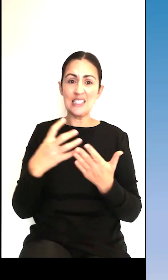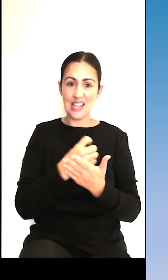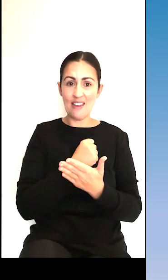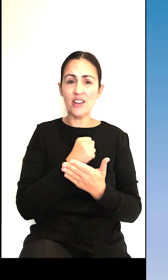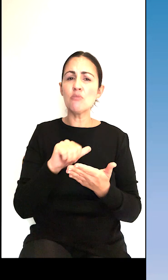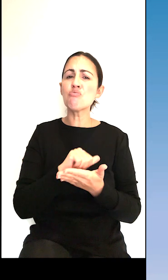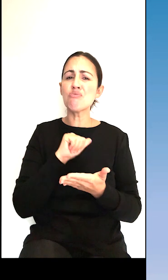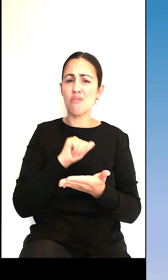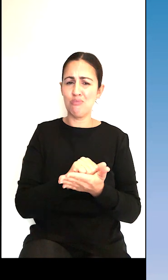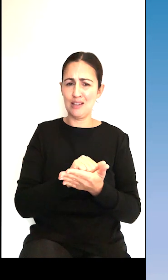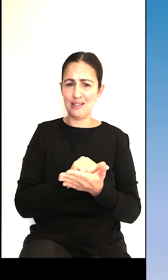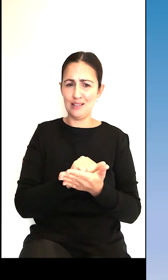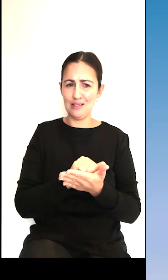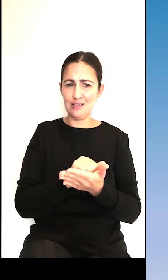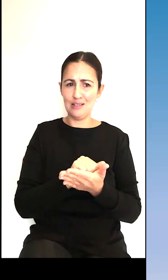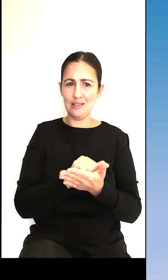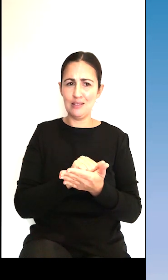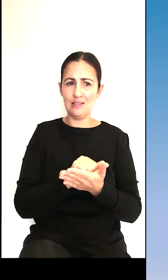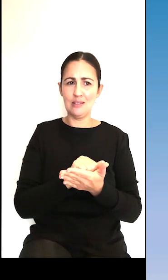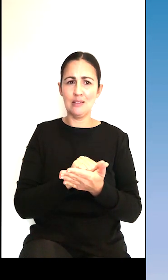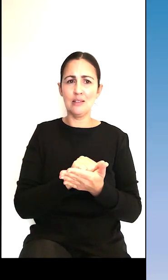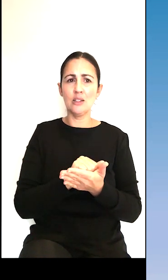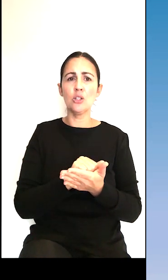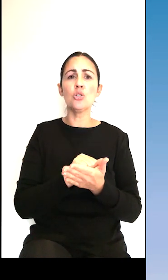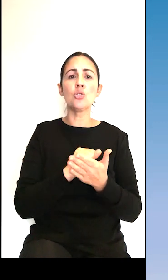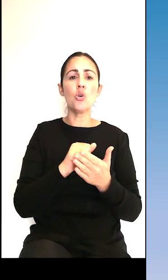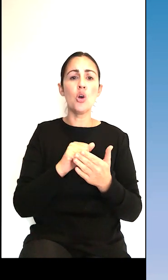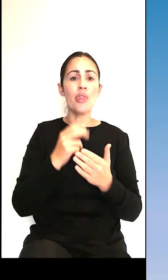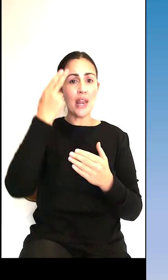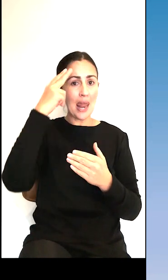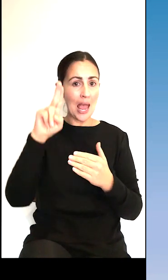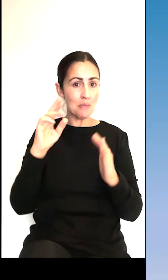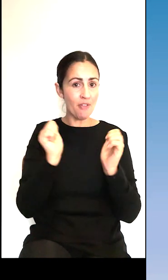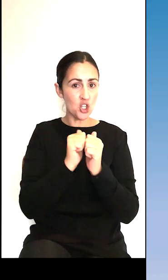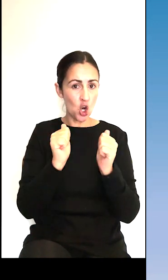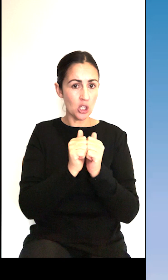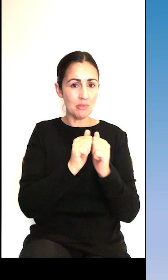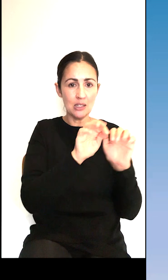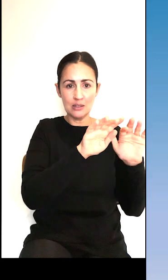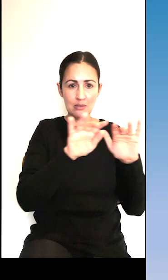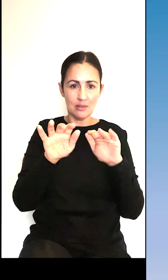So what I'd recommend is to include details such as your name, the fact that it's an advance care plan,